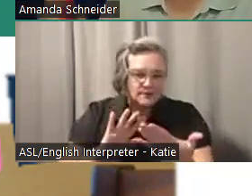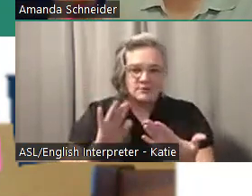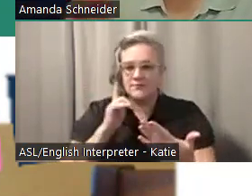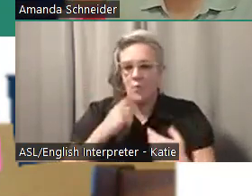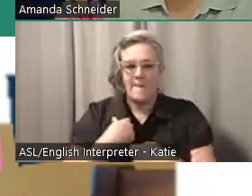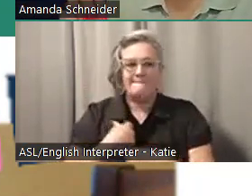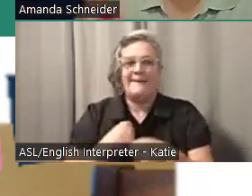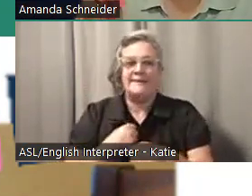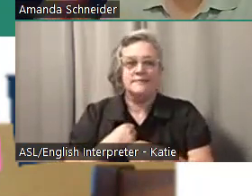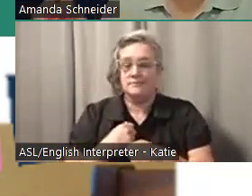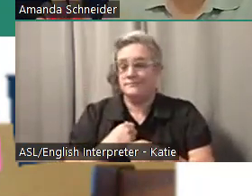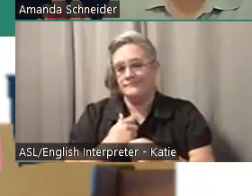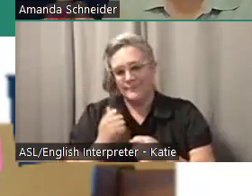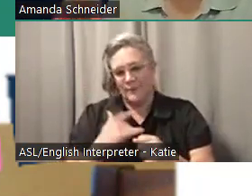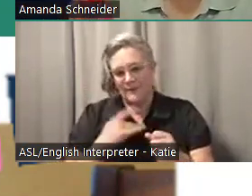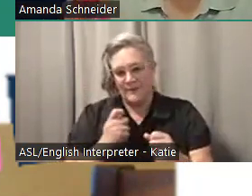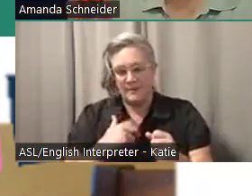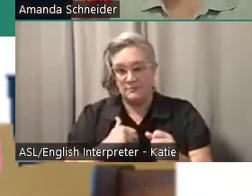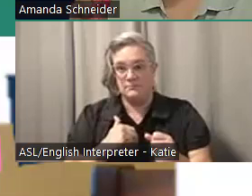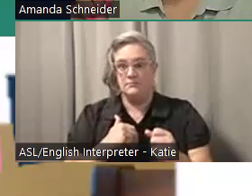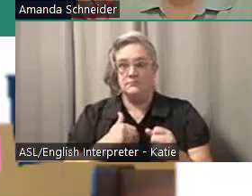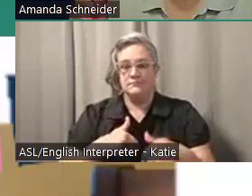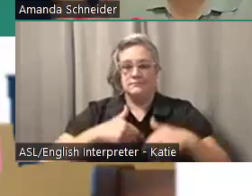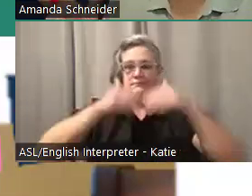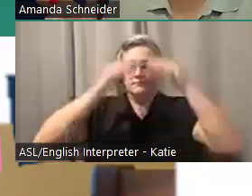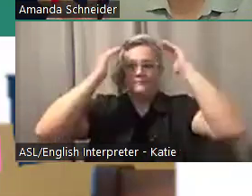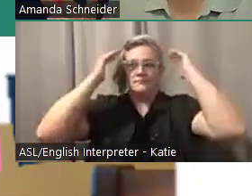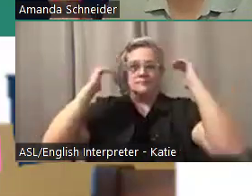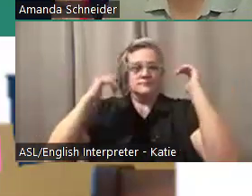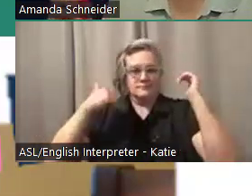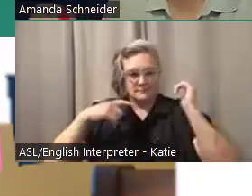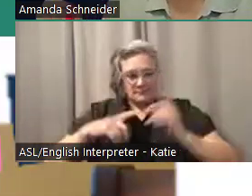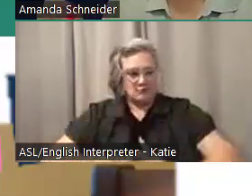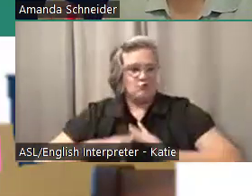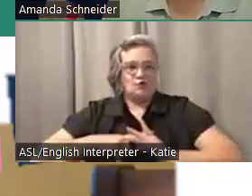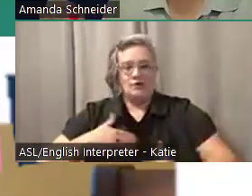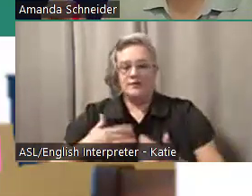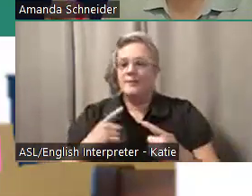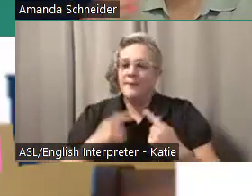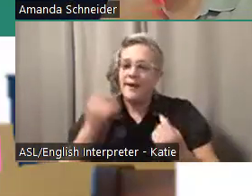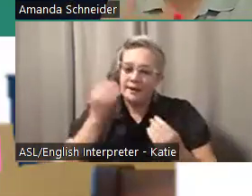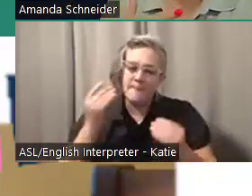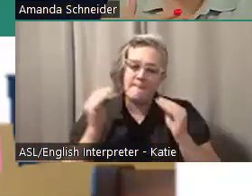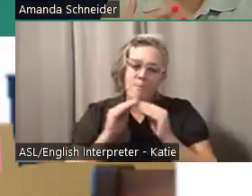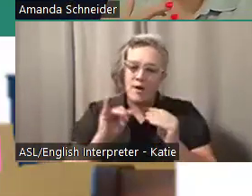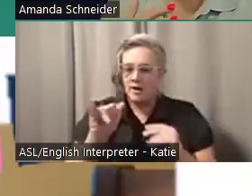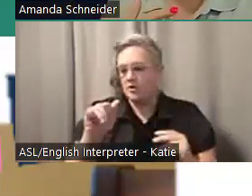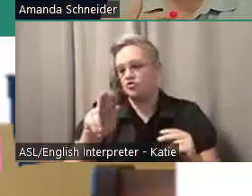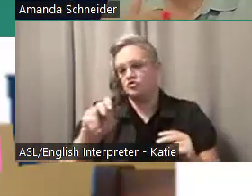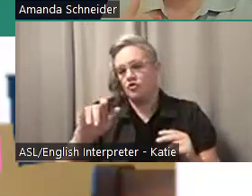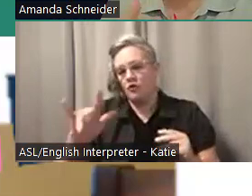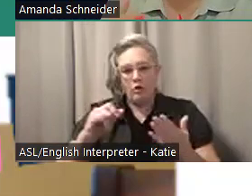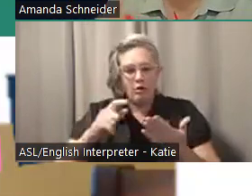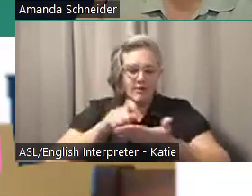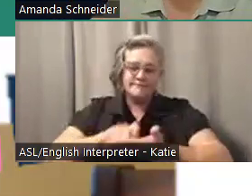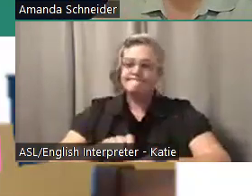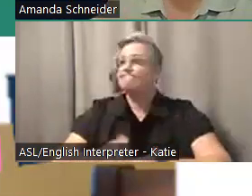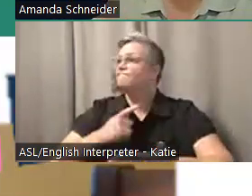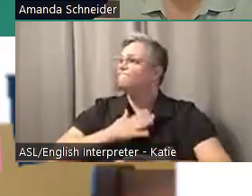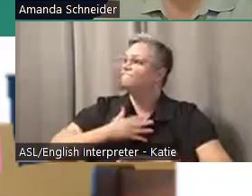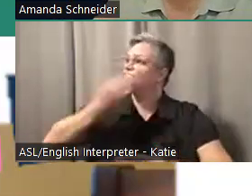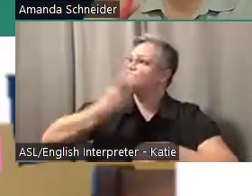And it… and it might feel a little overwhelming to start something, uh, kind of like a… think of it as a journal, um, but it's very, very basic, and again, can take on